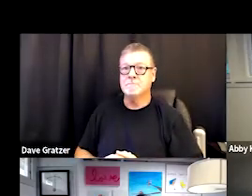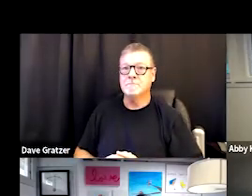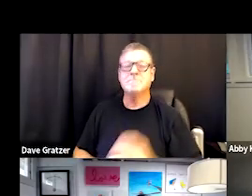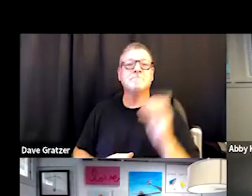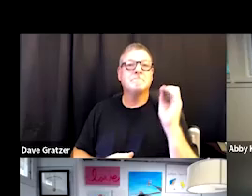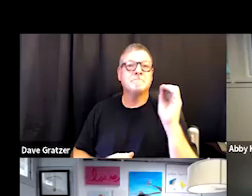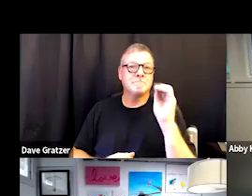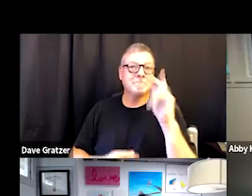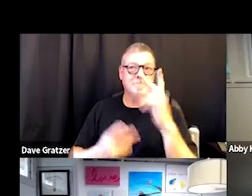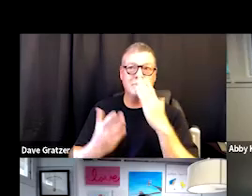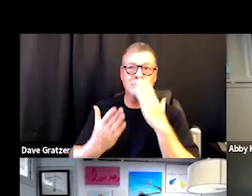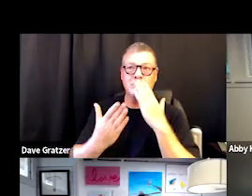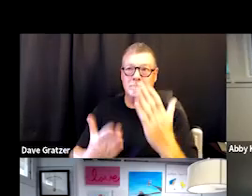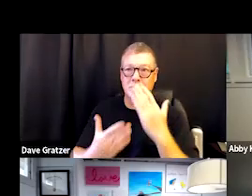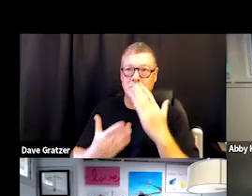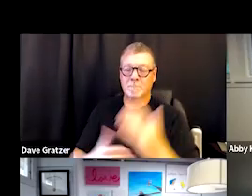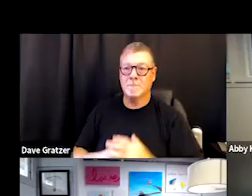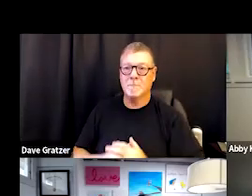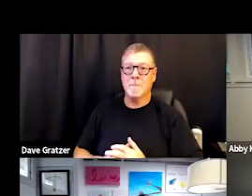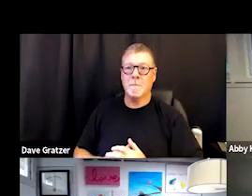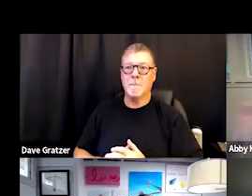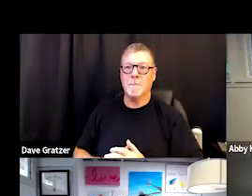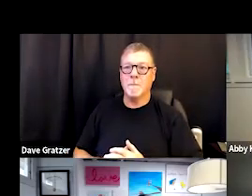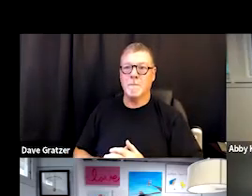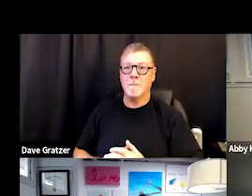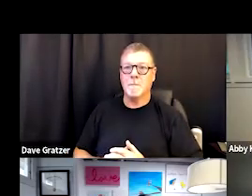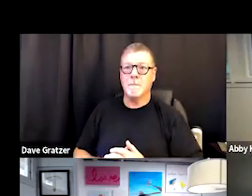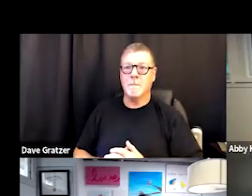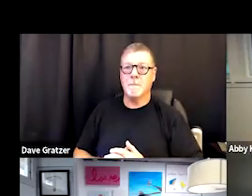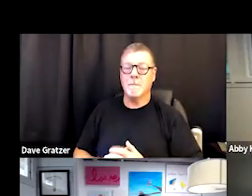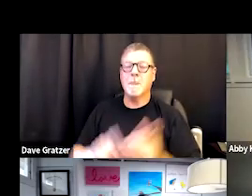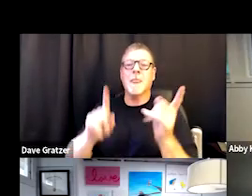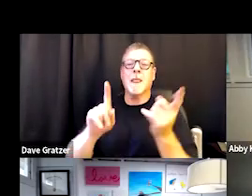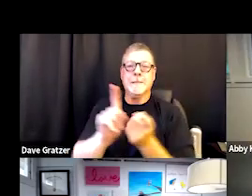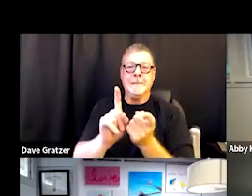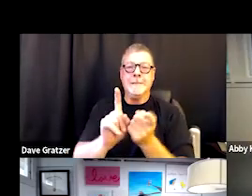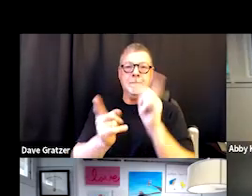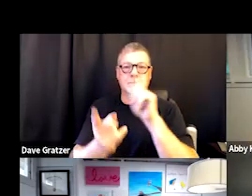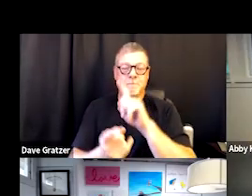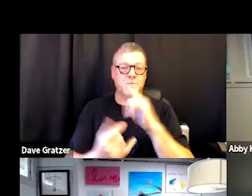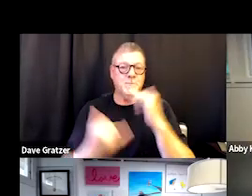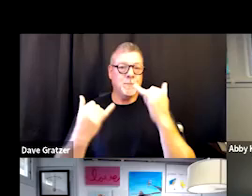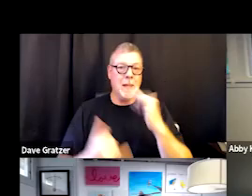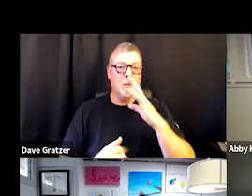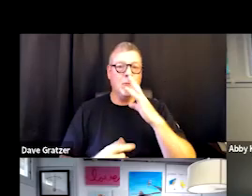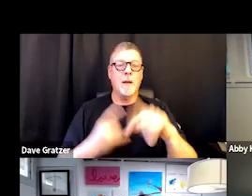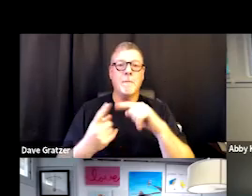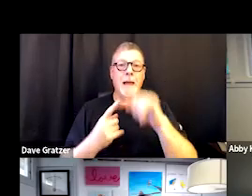Okay, thank you. So I wanna shift a minute to talking about SSA and DDS.